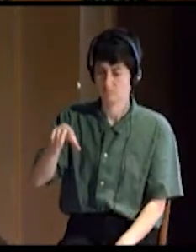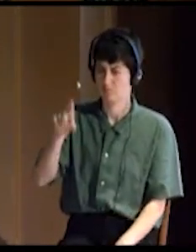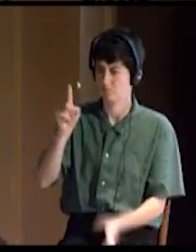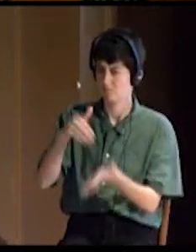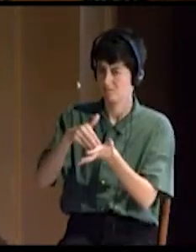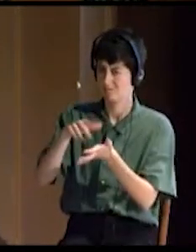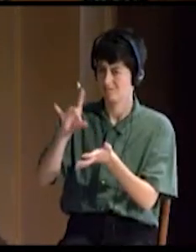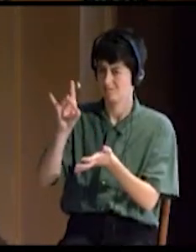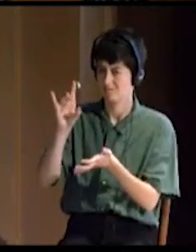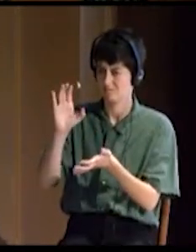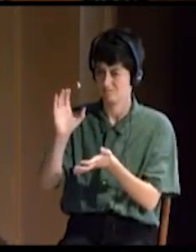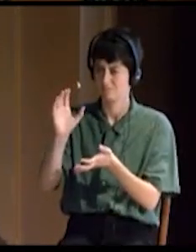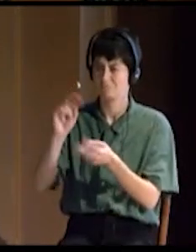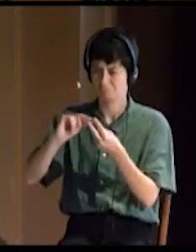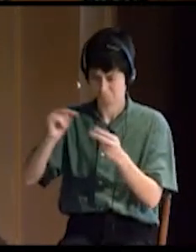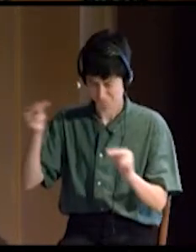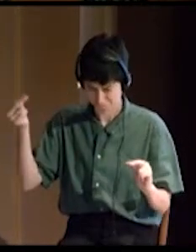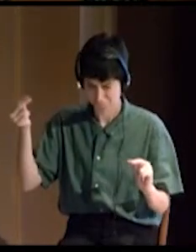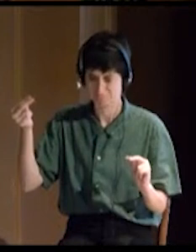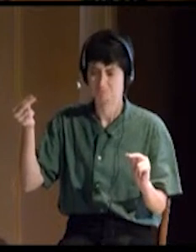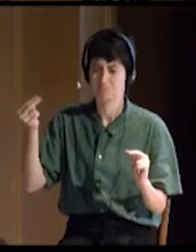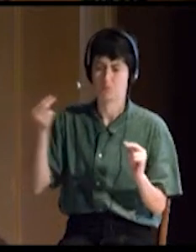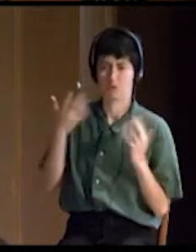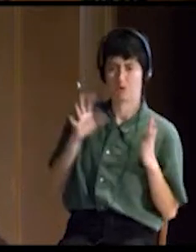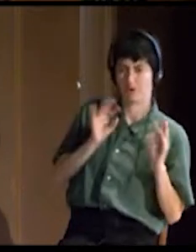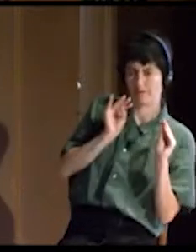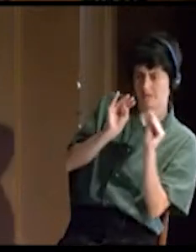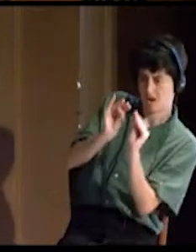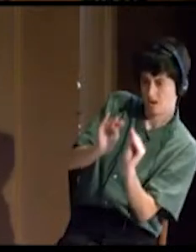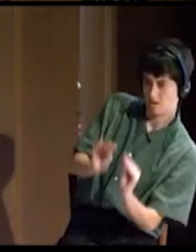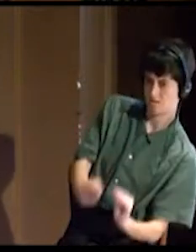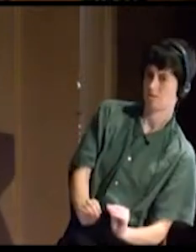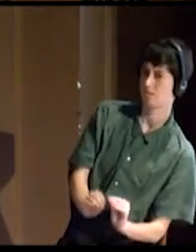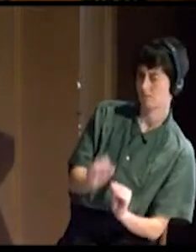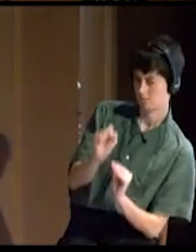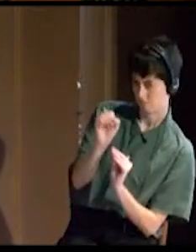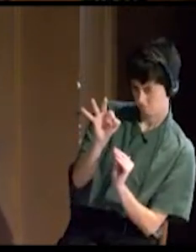And we can immediately see that the oldest sample here,